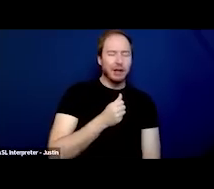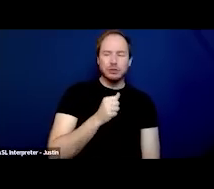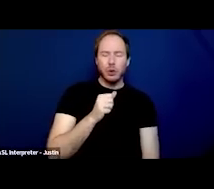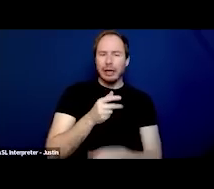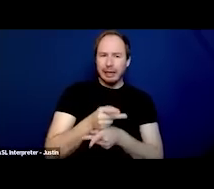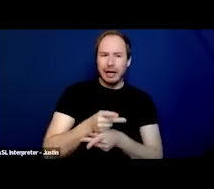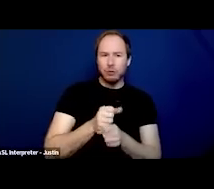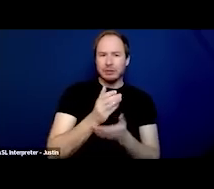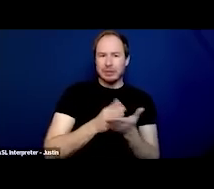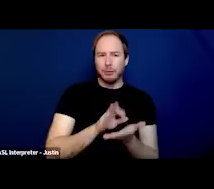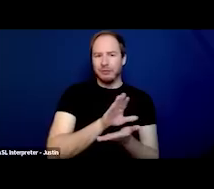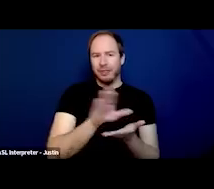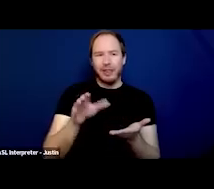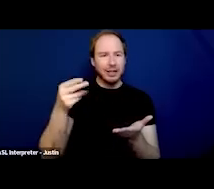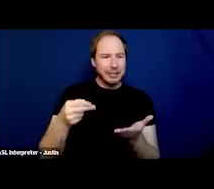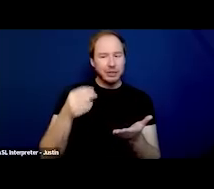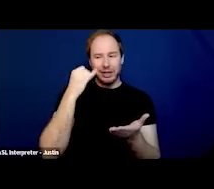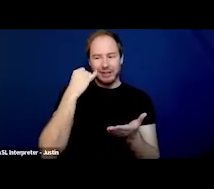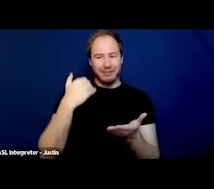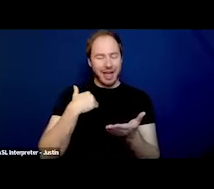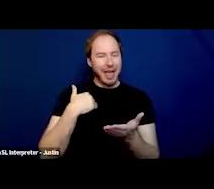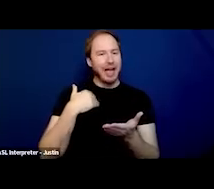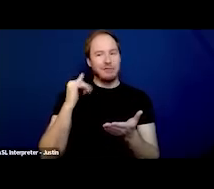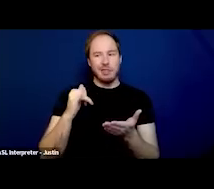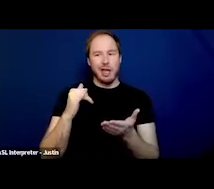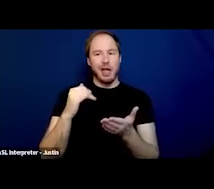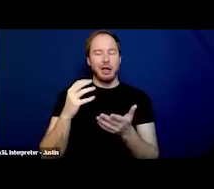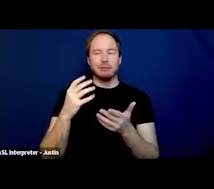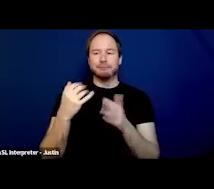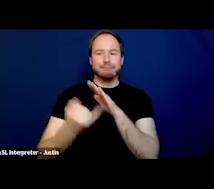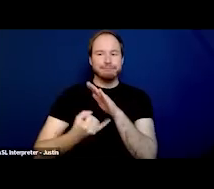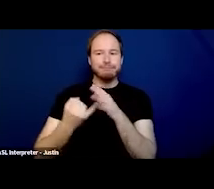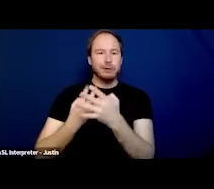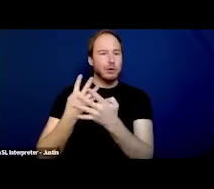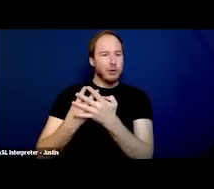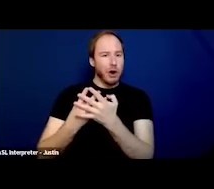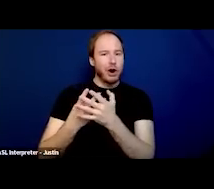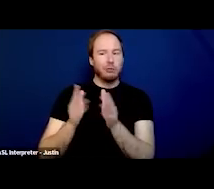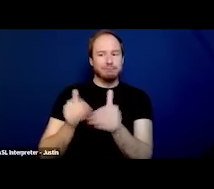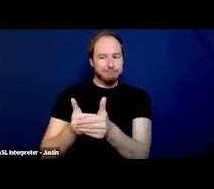of incarceration and confinement when examining your program's roles and your daily interactions.